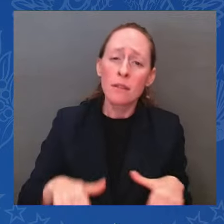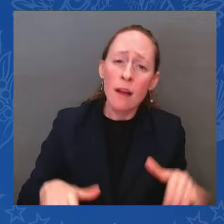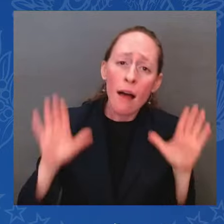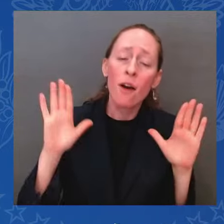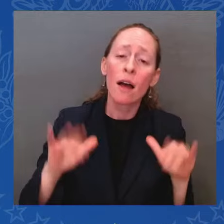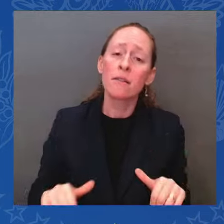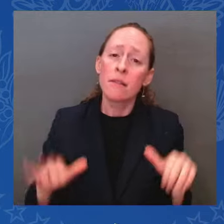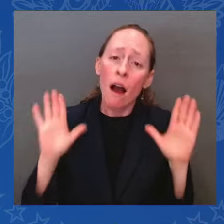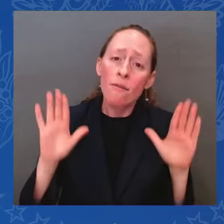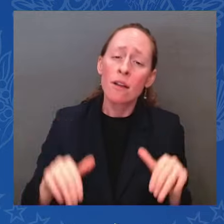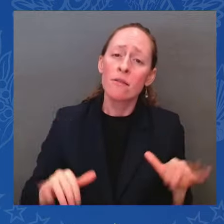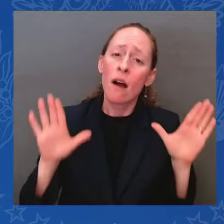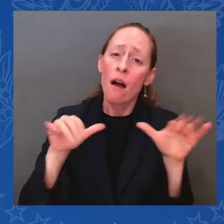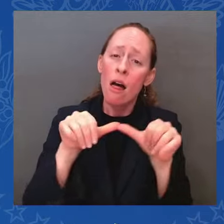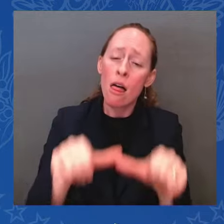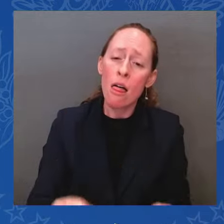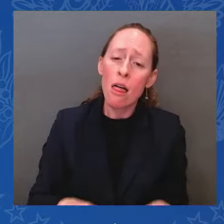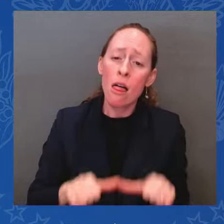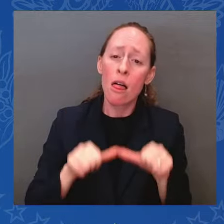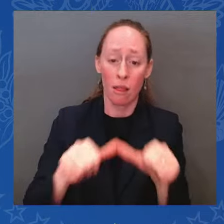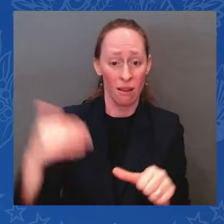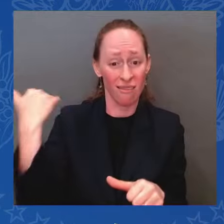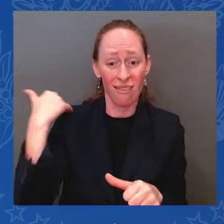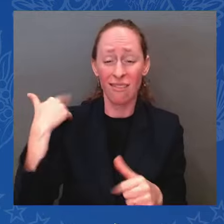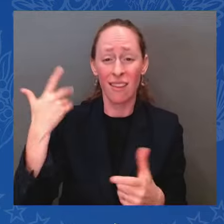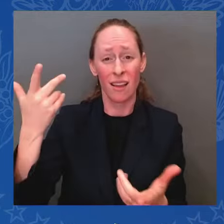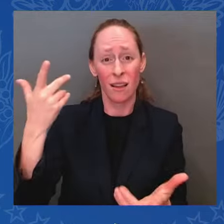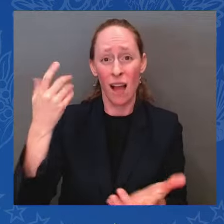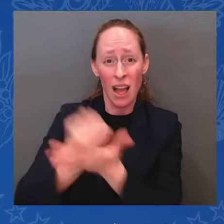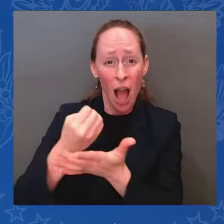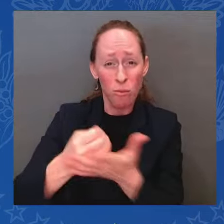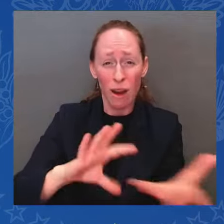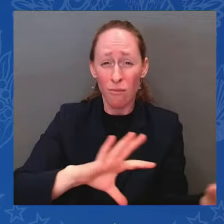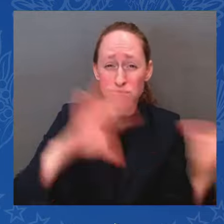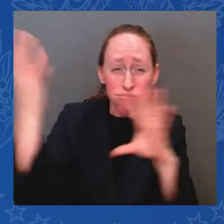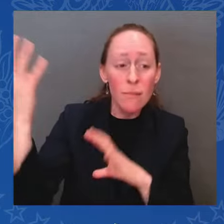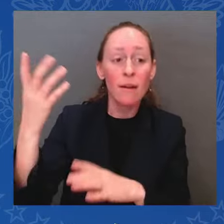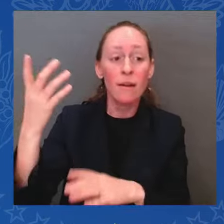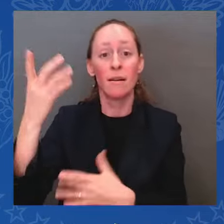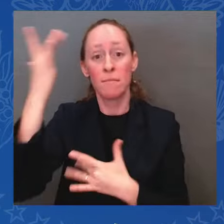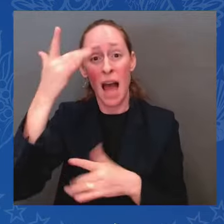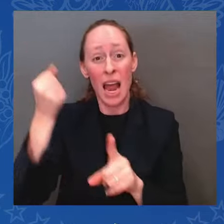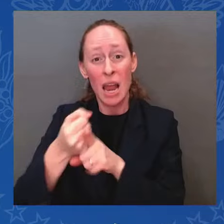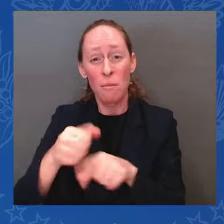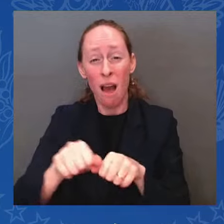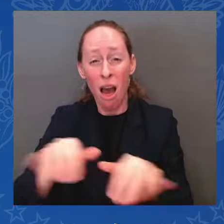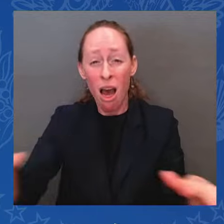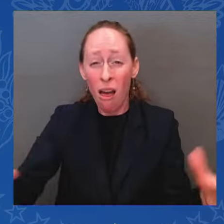Workers deserve a fair share of the benefits they helped create for an enterprise. I do appreciate that the parties have been